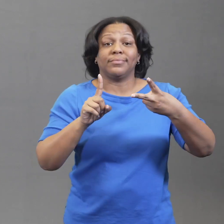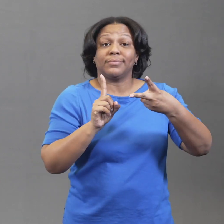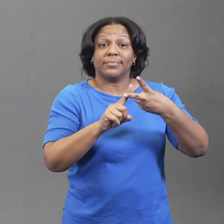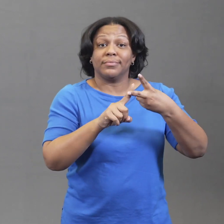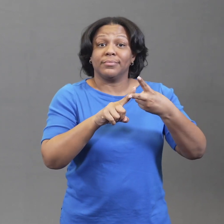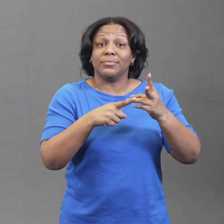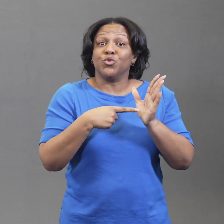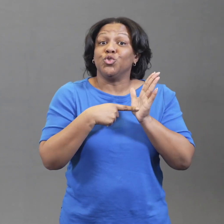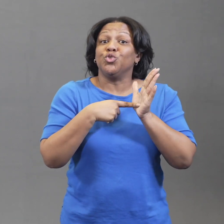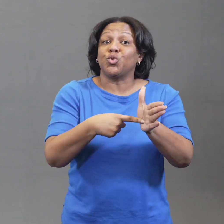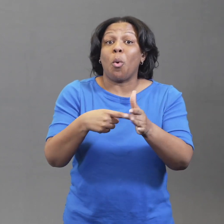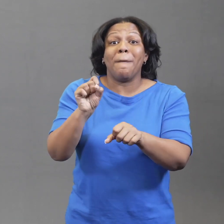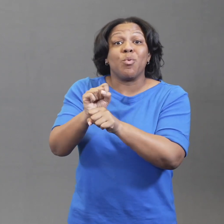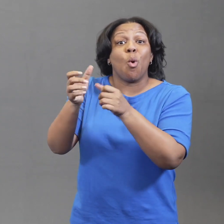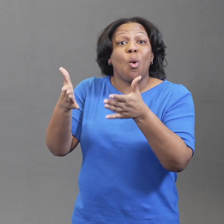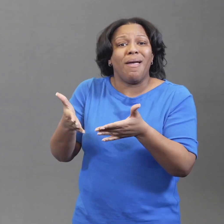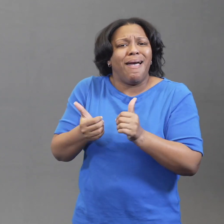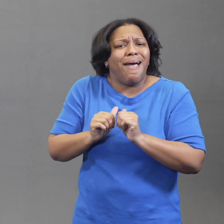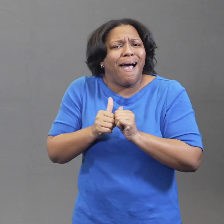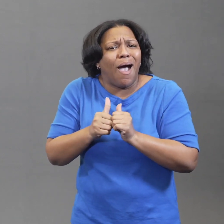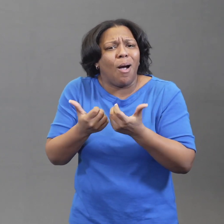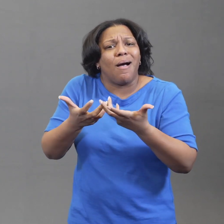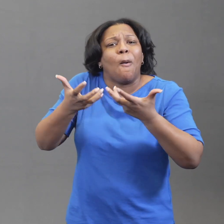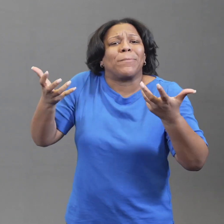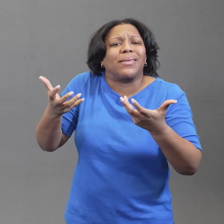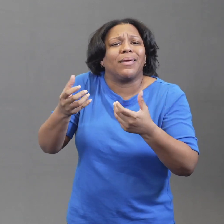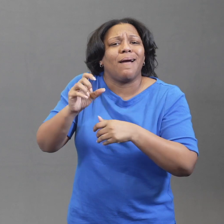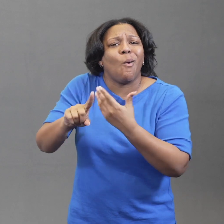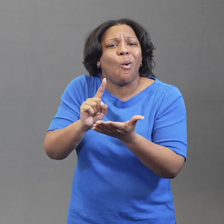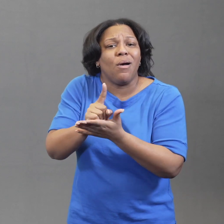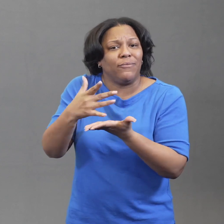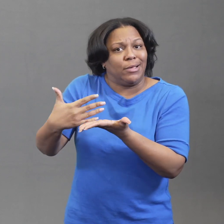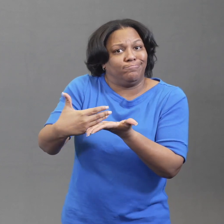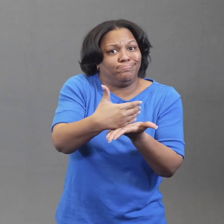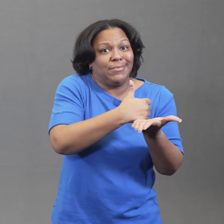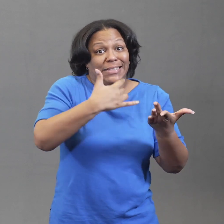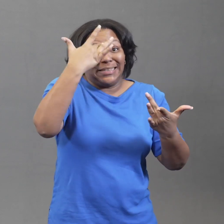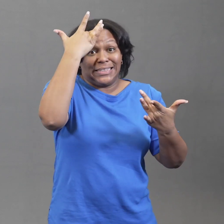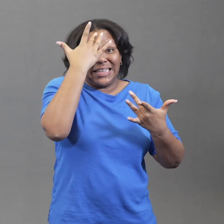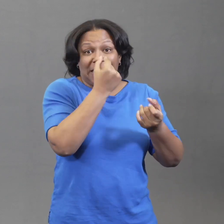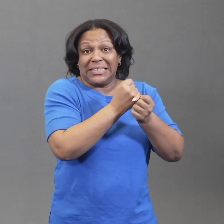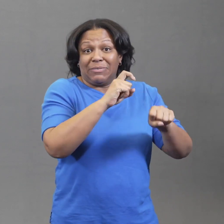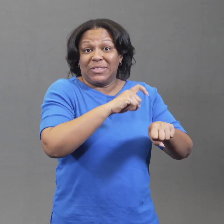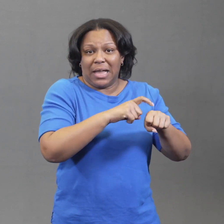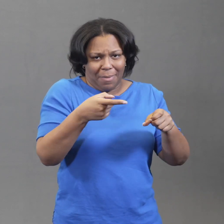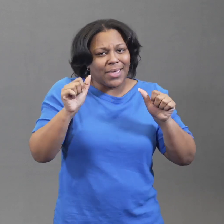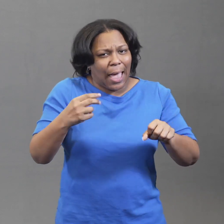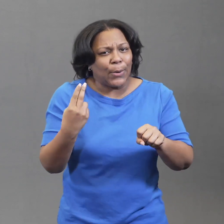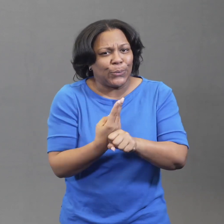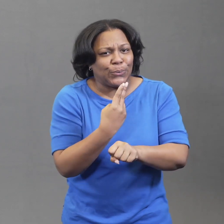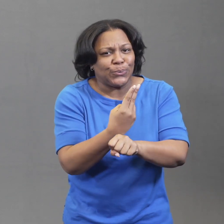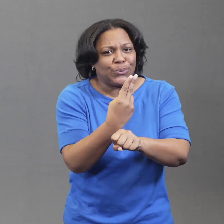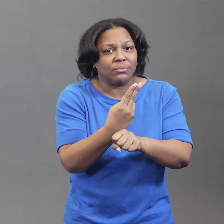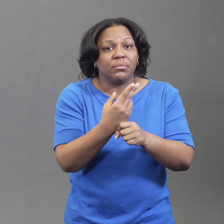2. Show employees how many hours of earned sick and safe time they can use,